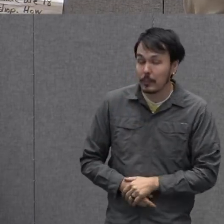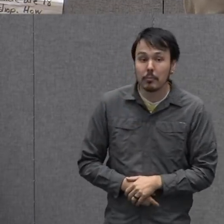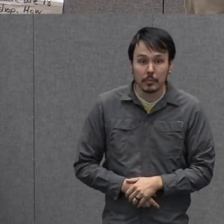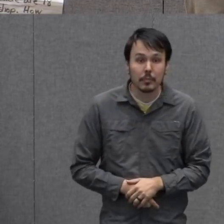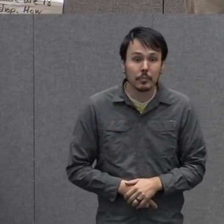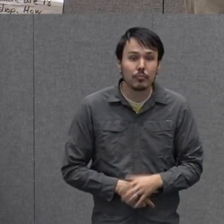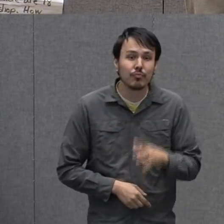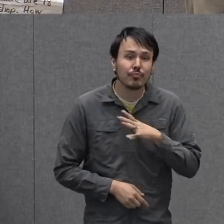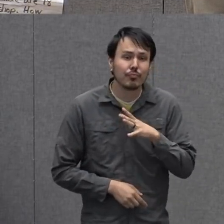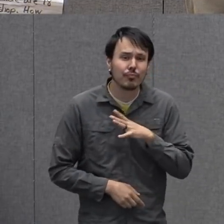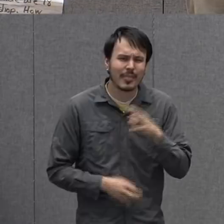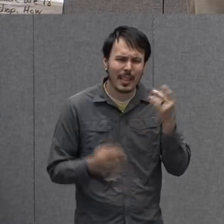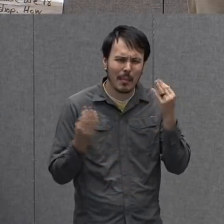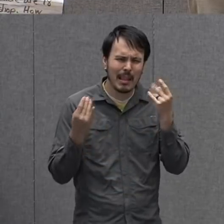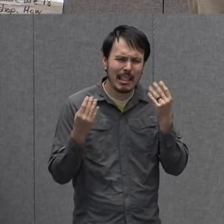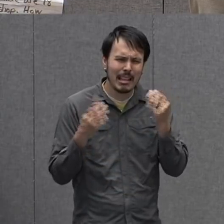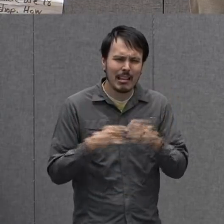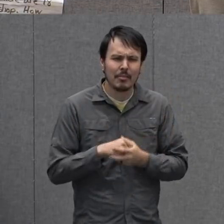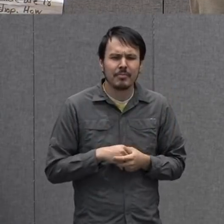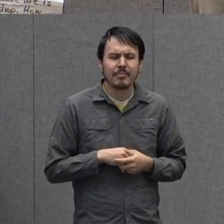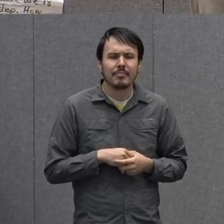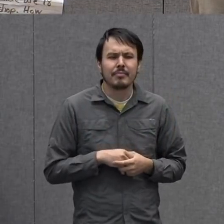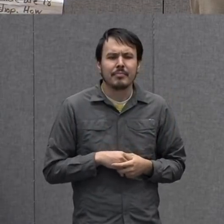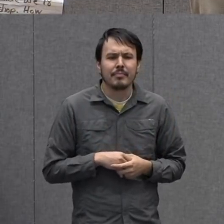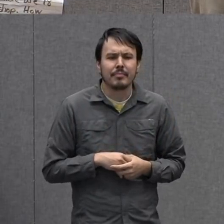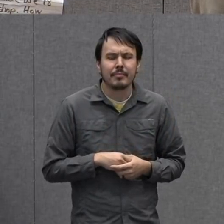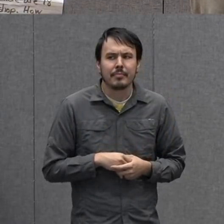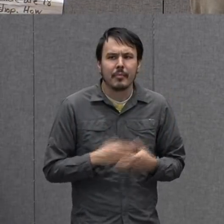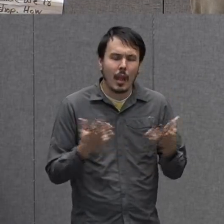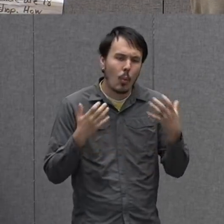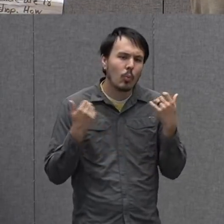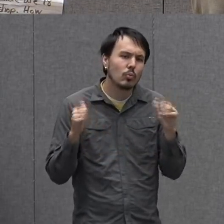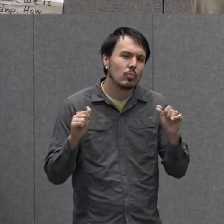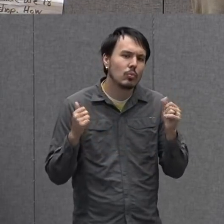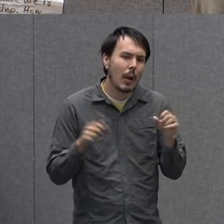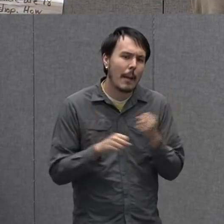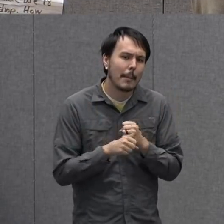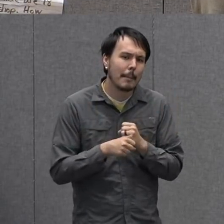All right, let me think here. So I wanna try and make 15.